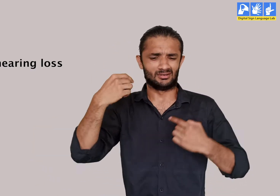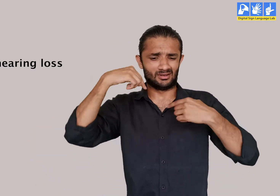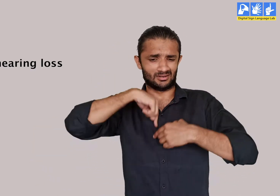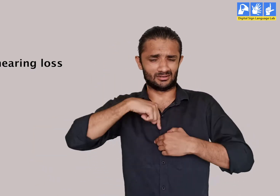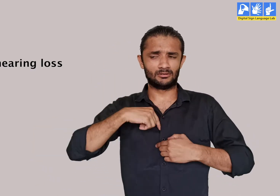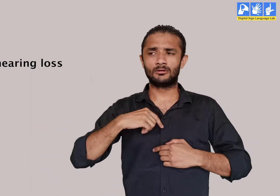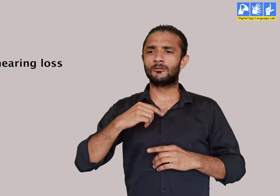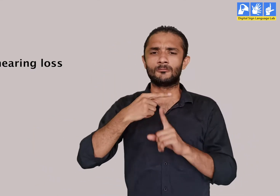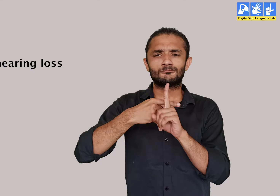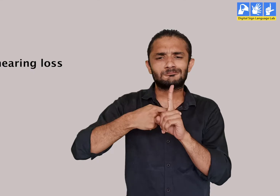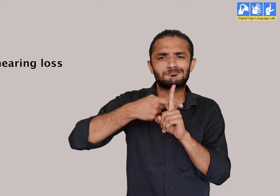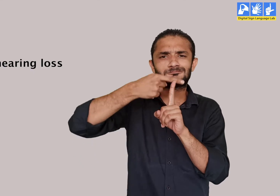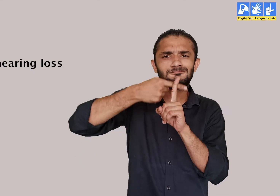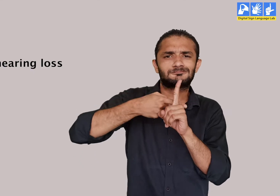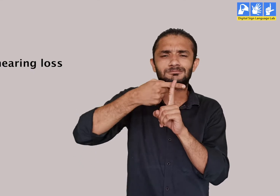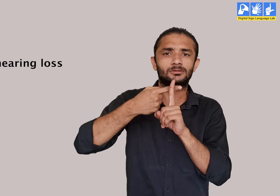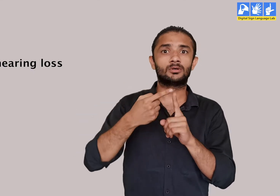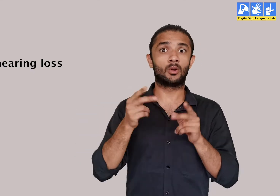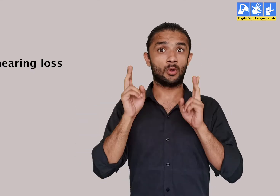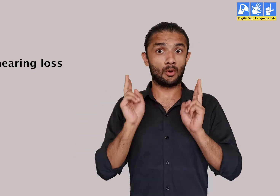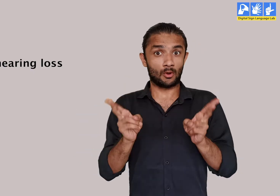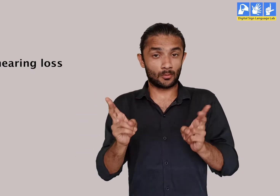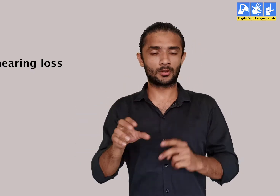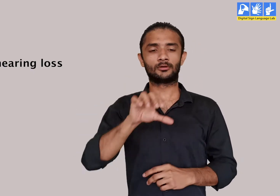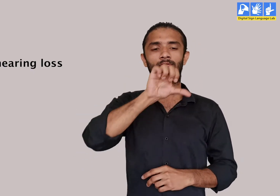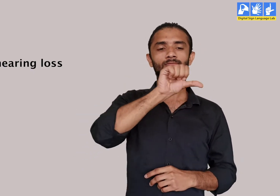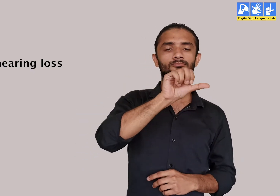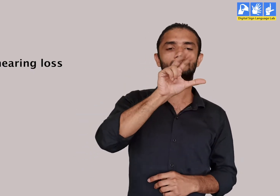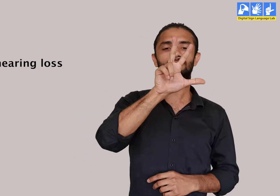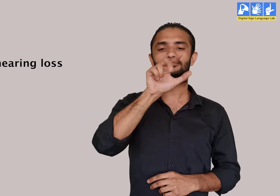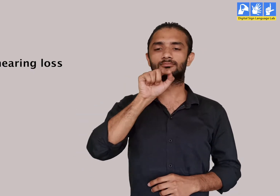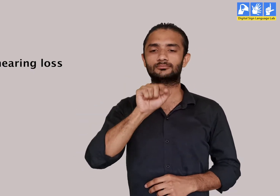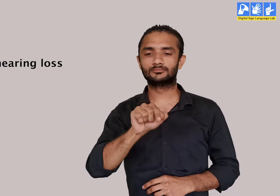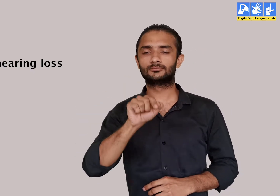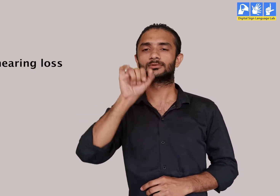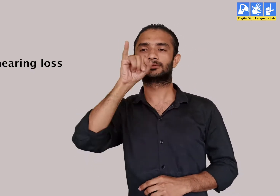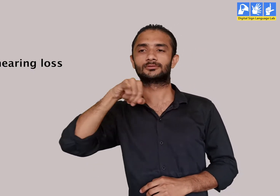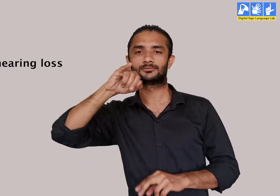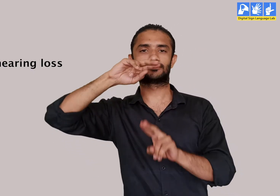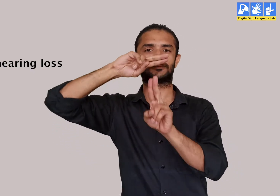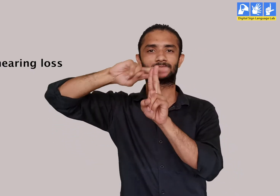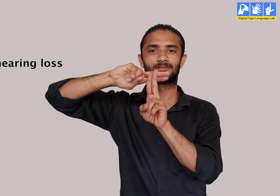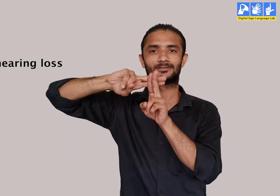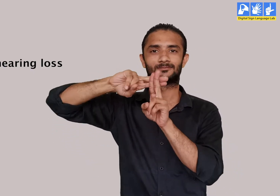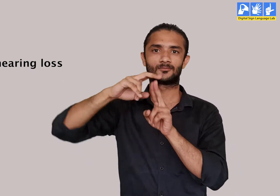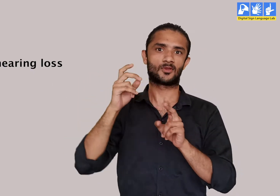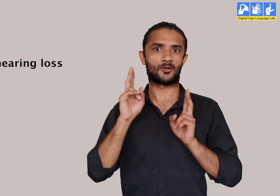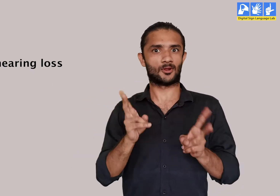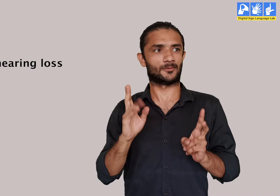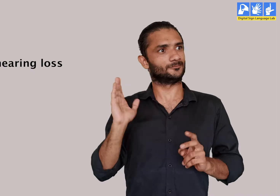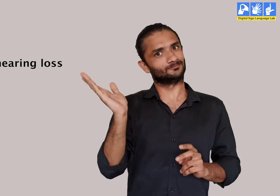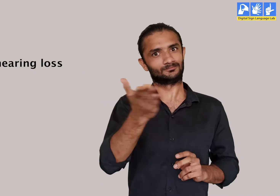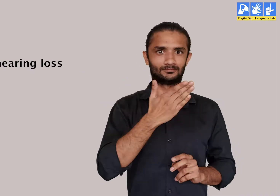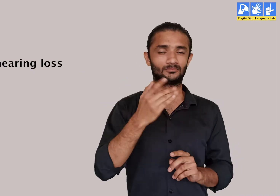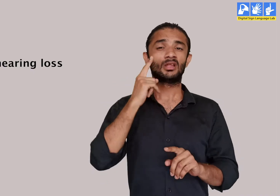The average normal body temperature is generally accepted as 98.6 degree Fahrenheit.